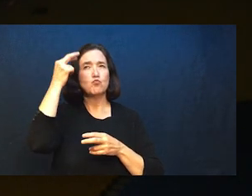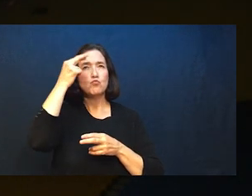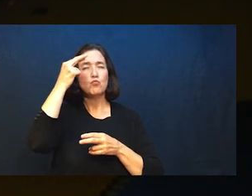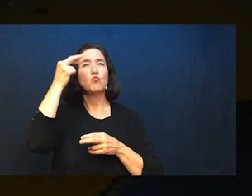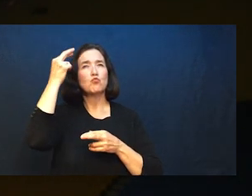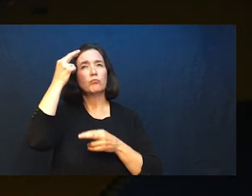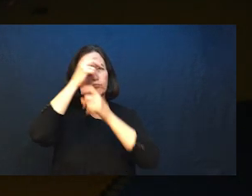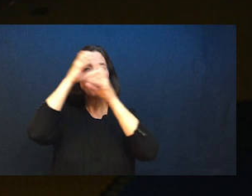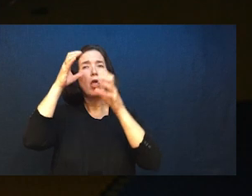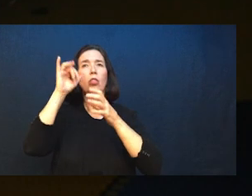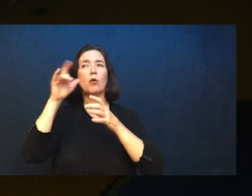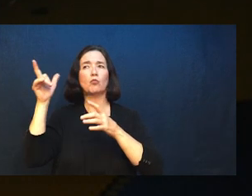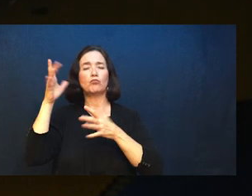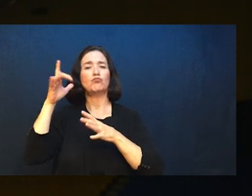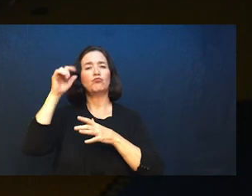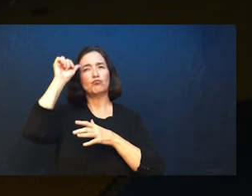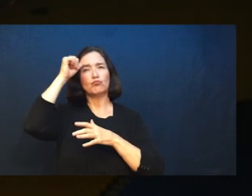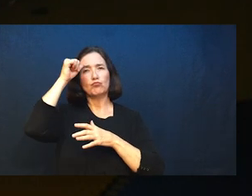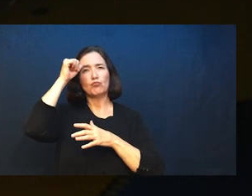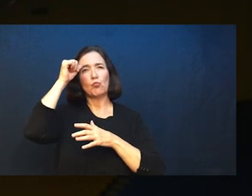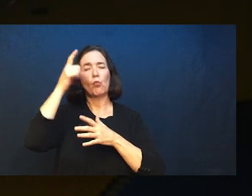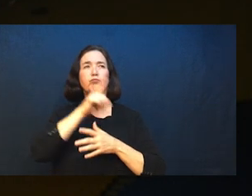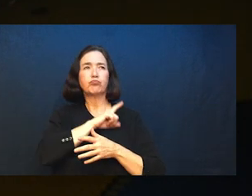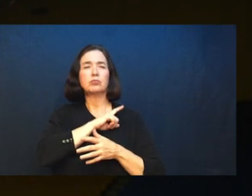the ones who have left marks on your consciousness that will never be forgotten.